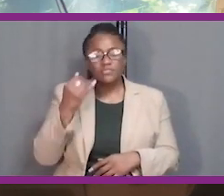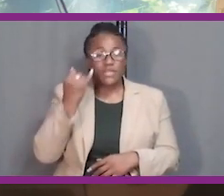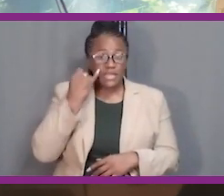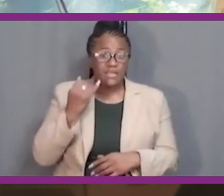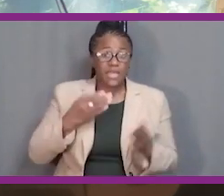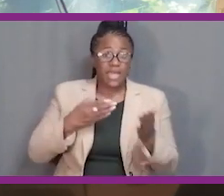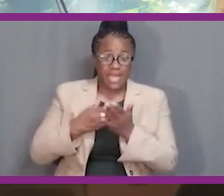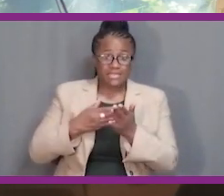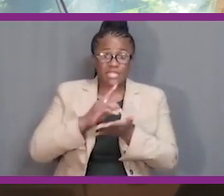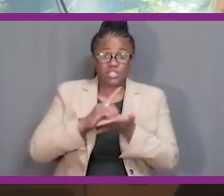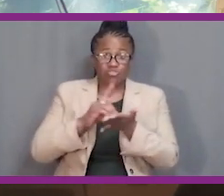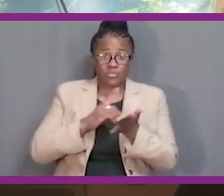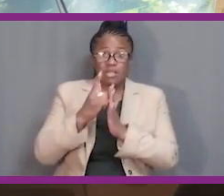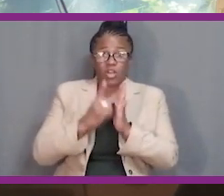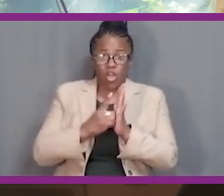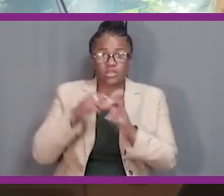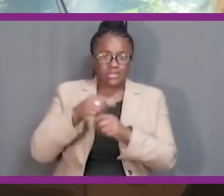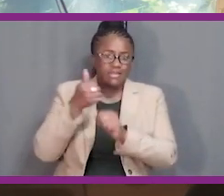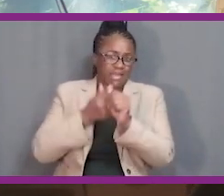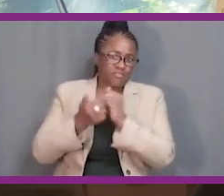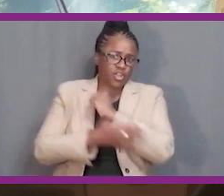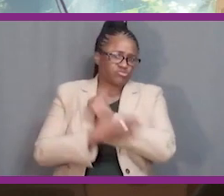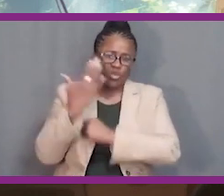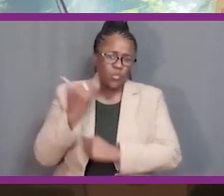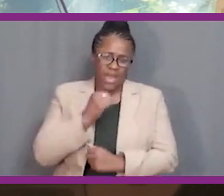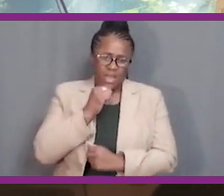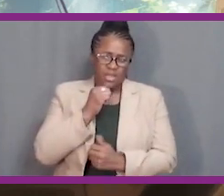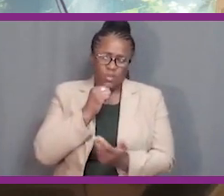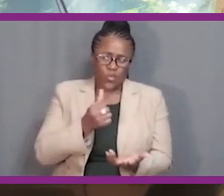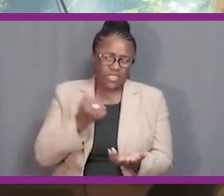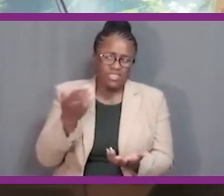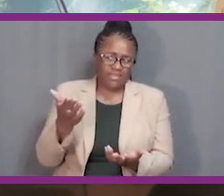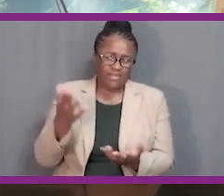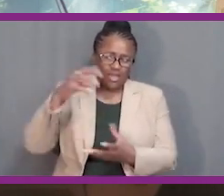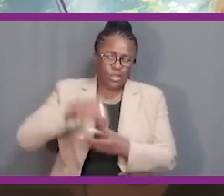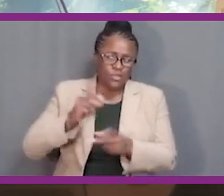people with disabilities? And yet there always seems to be a need to make other laws that are